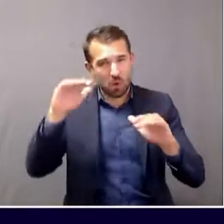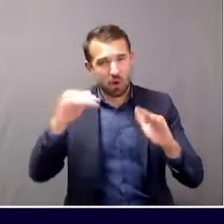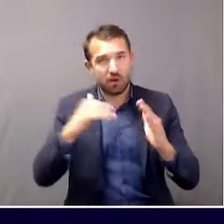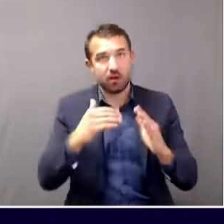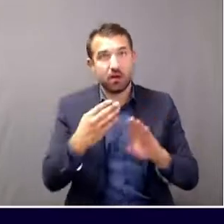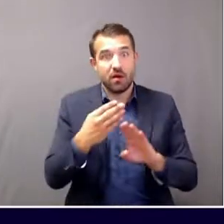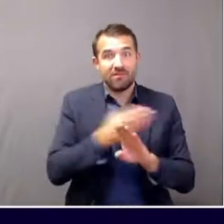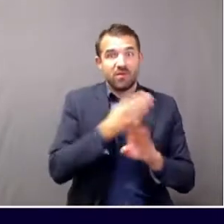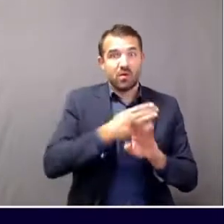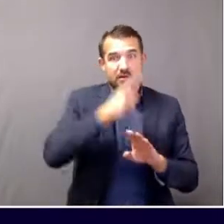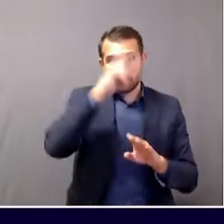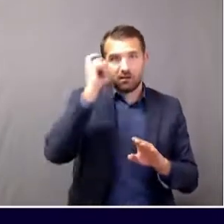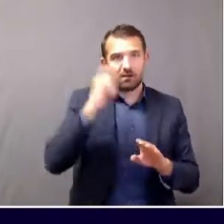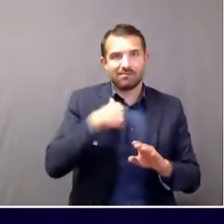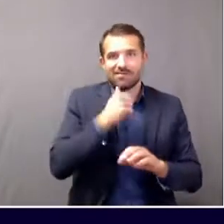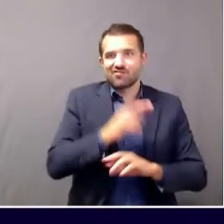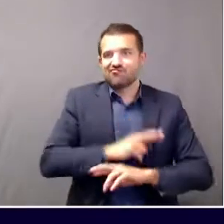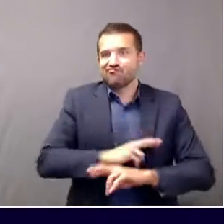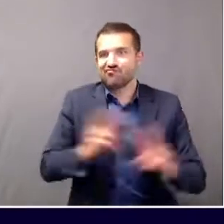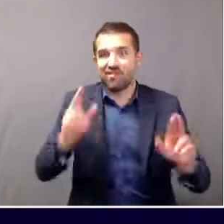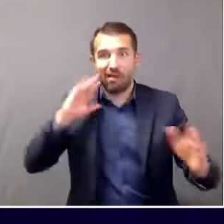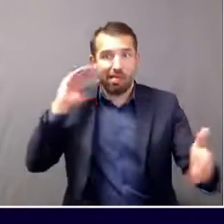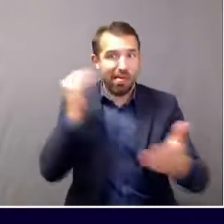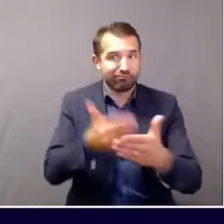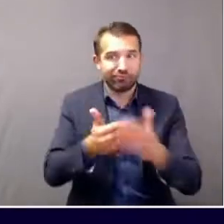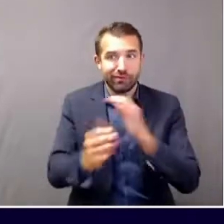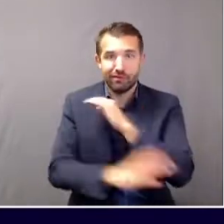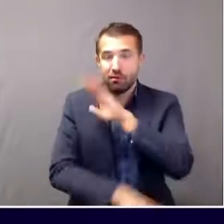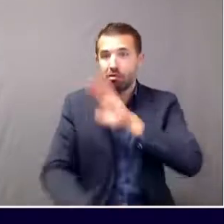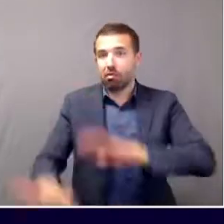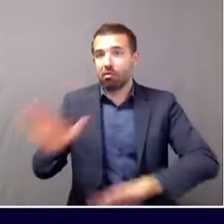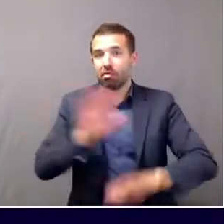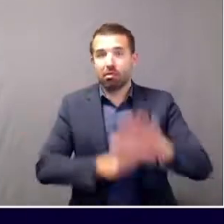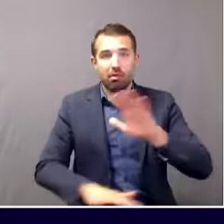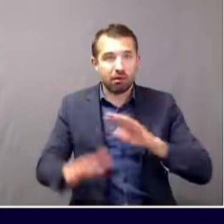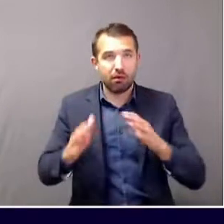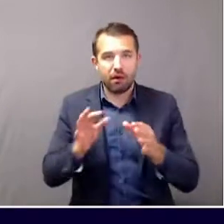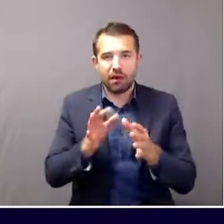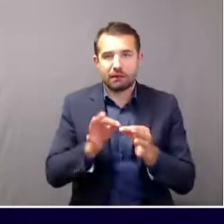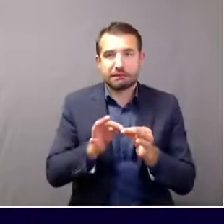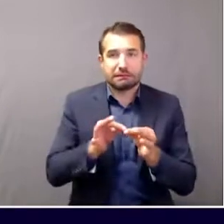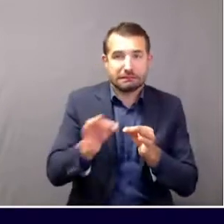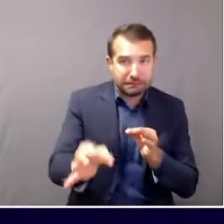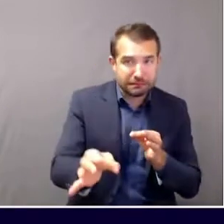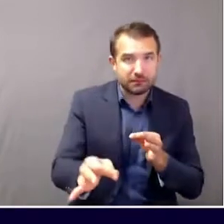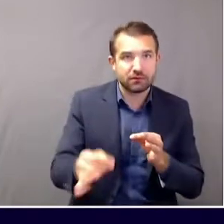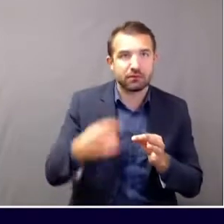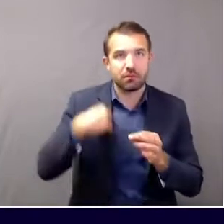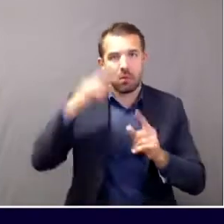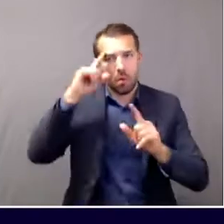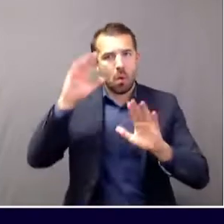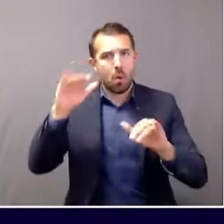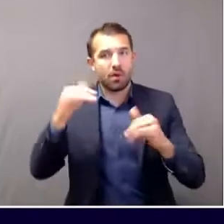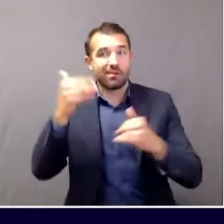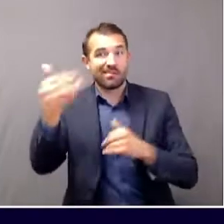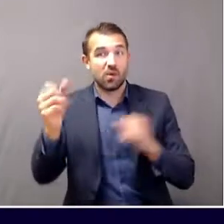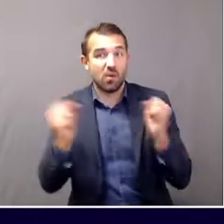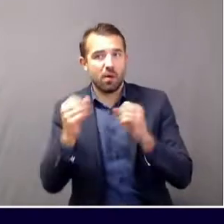sync up from the start we got there at the end so we are